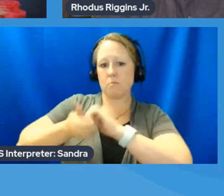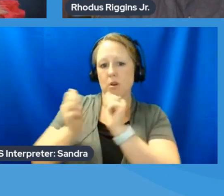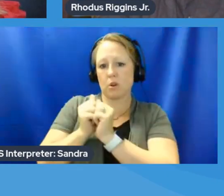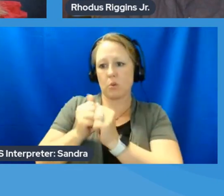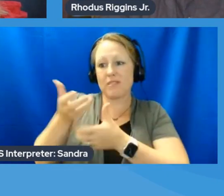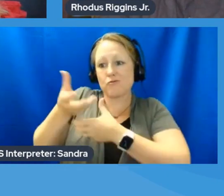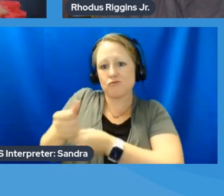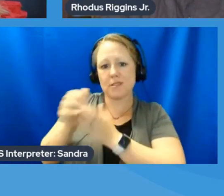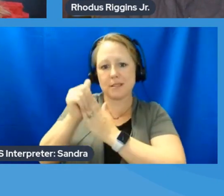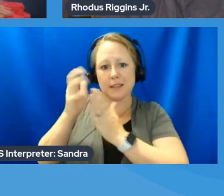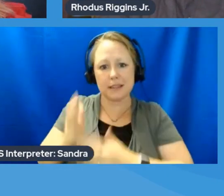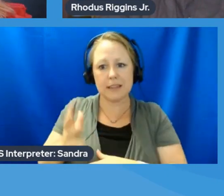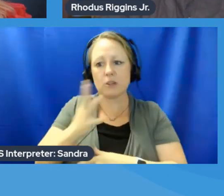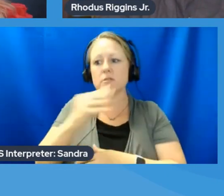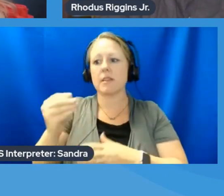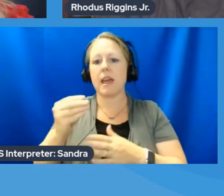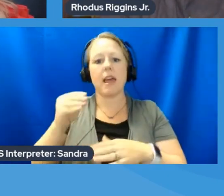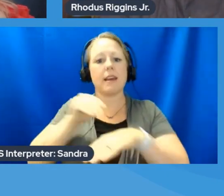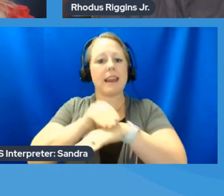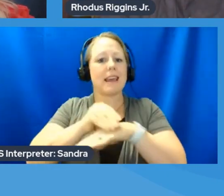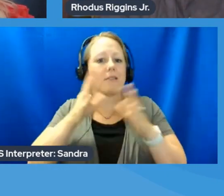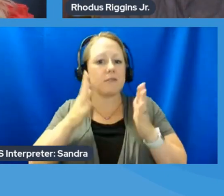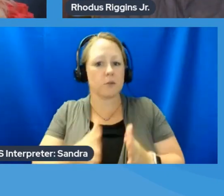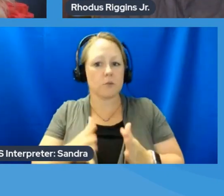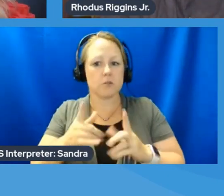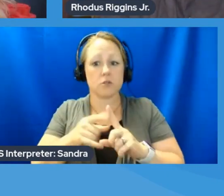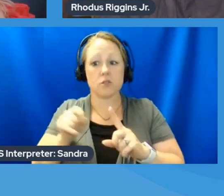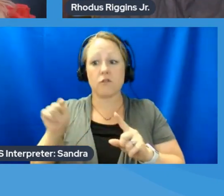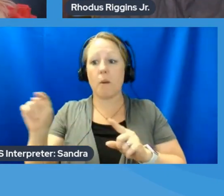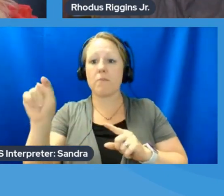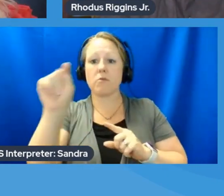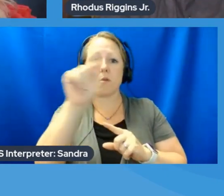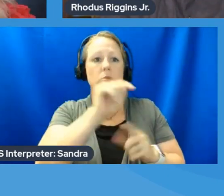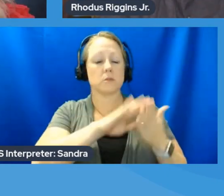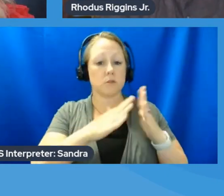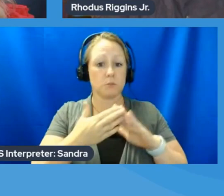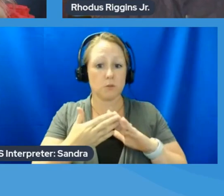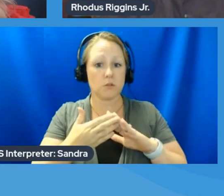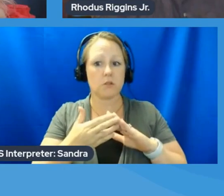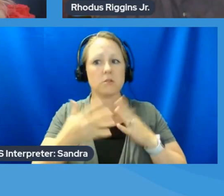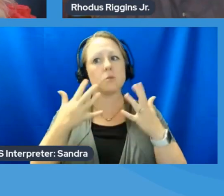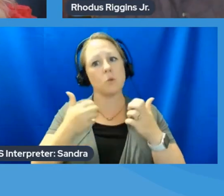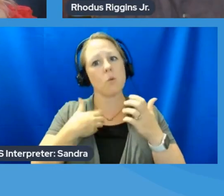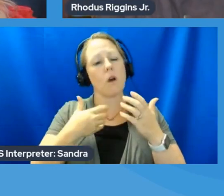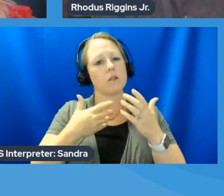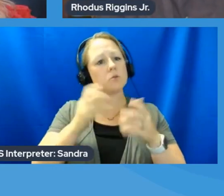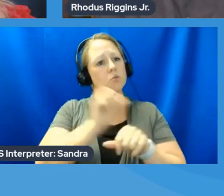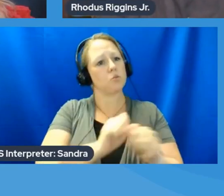within these communities and geographic regions to collaborate and make improvements in how we provide TA support.